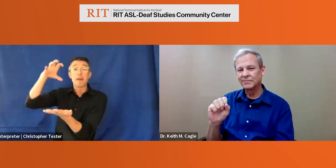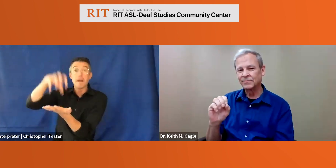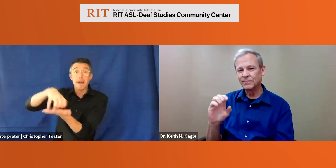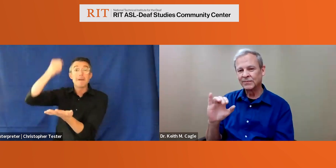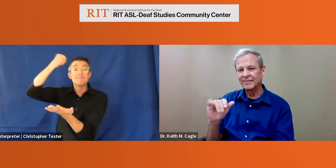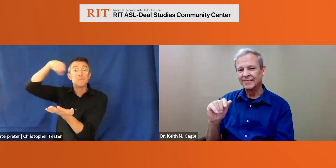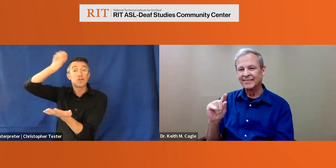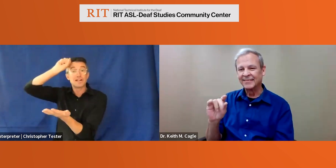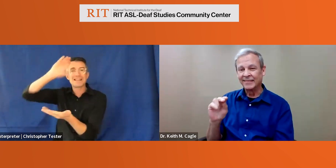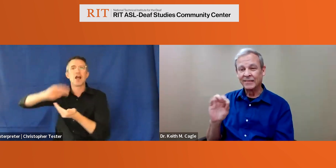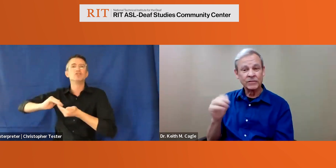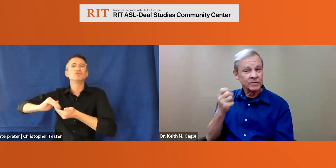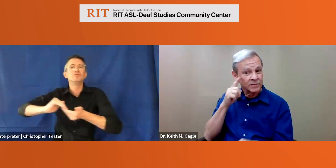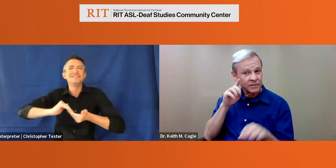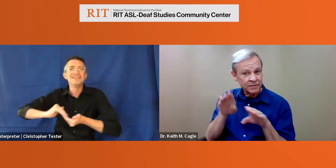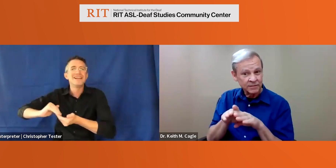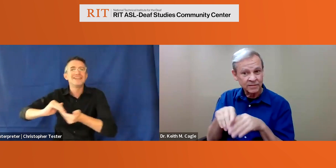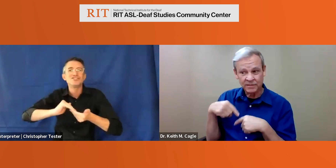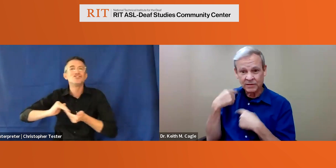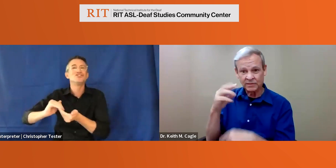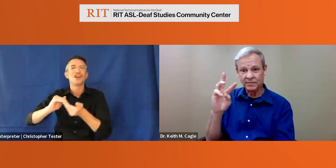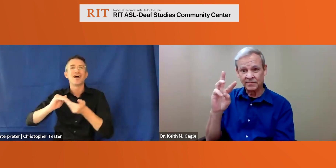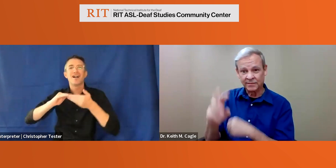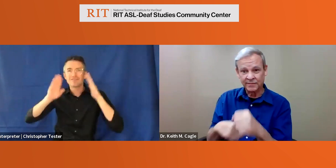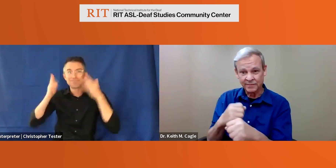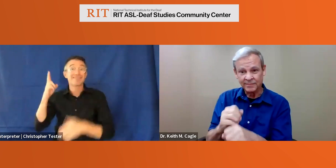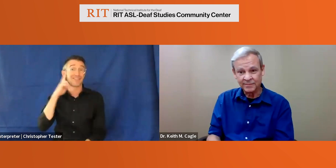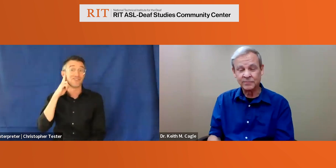Berlin Association of the Deaf.